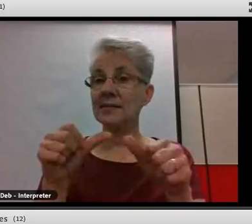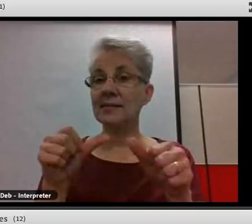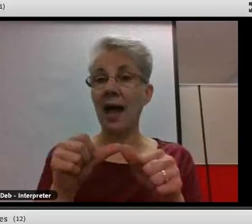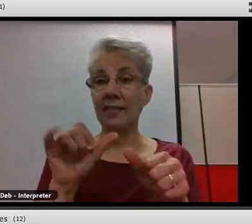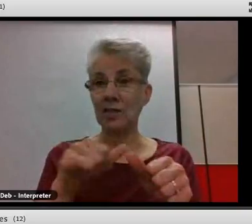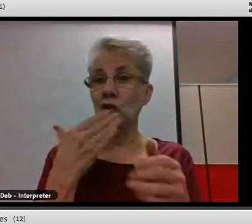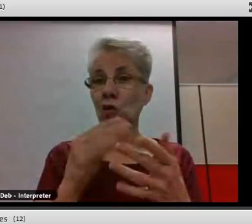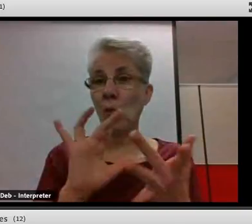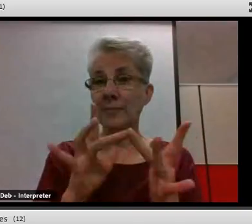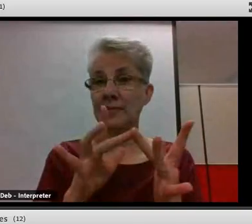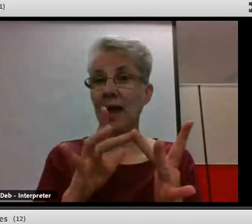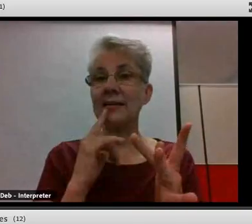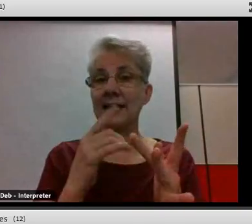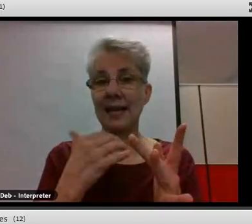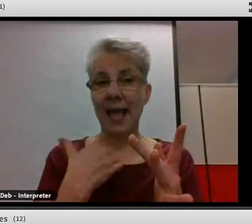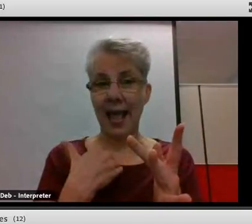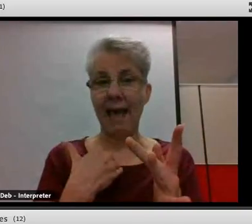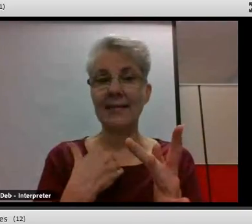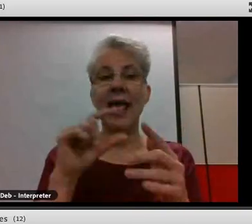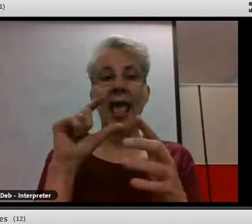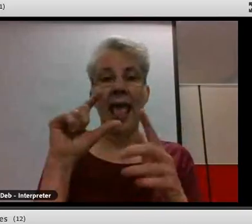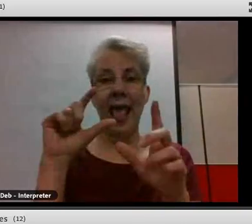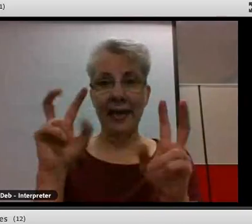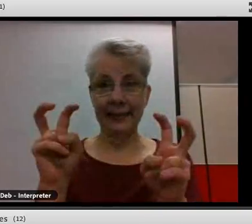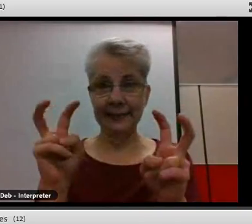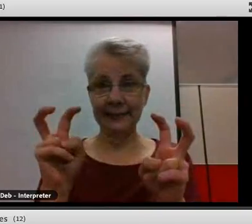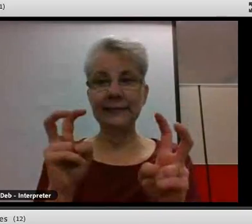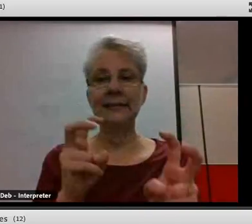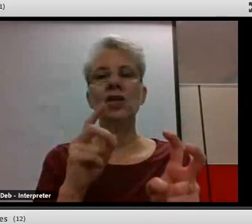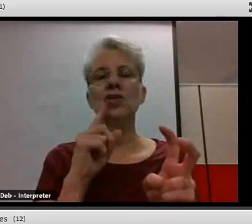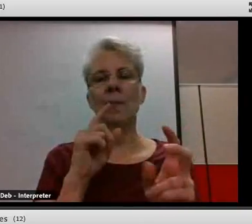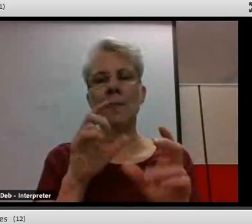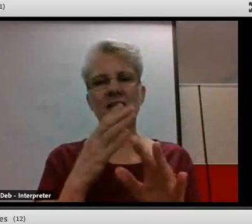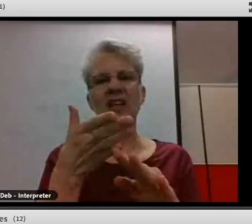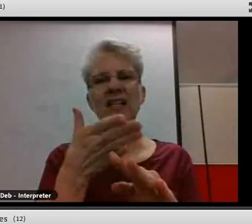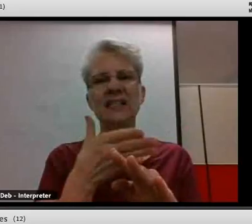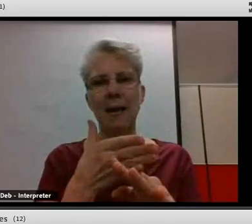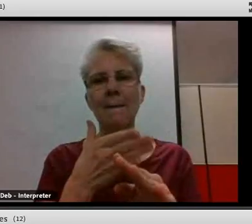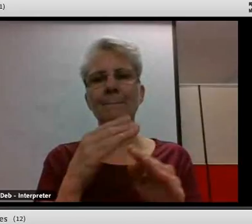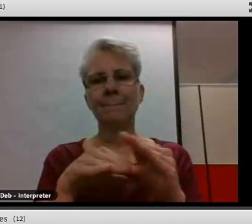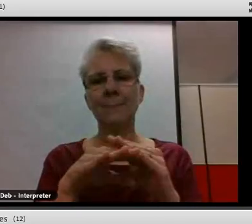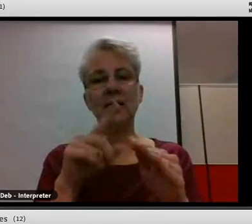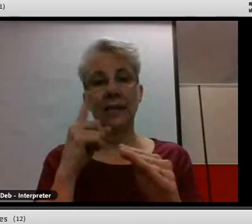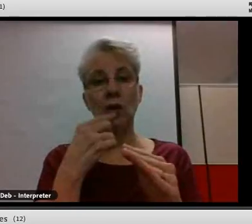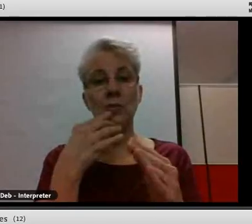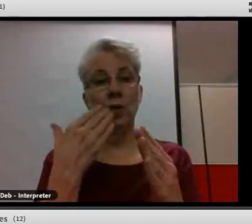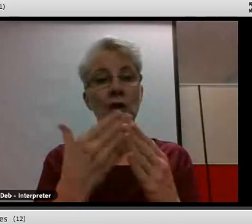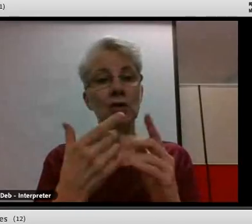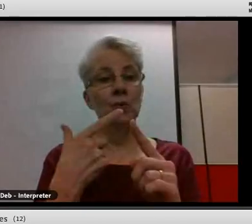and so they actually settled with the Department of Education,